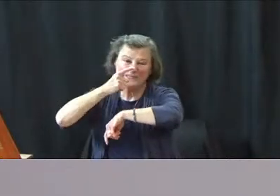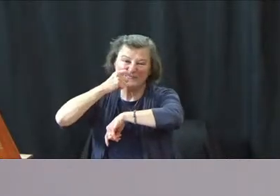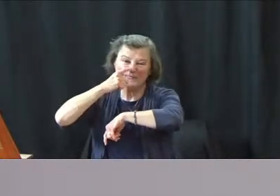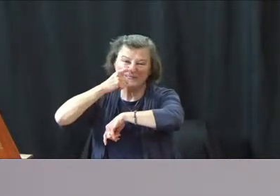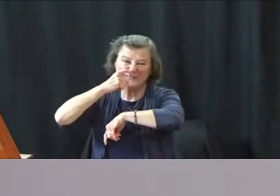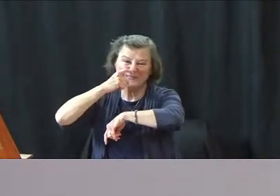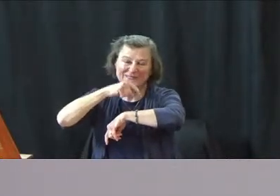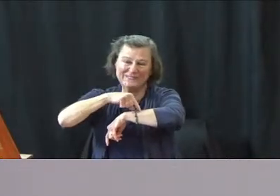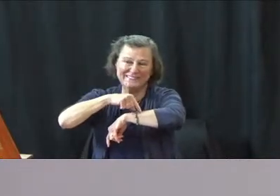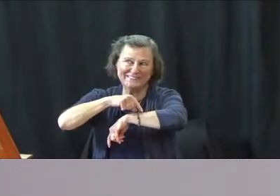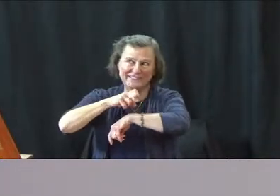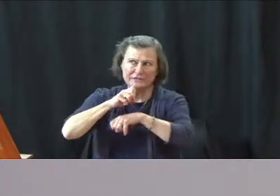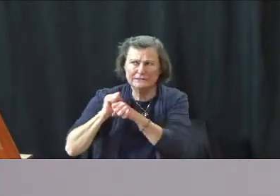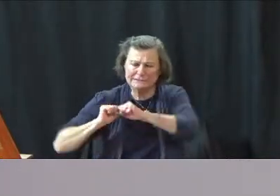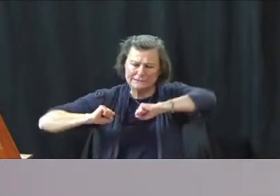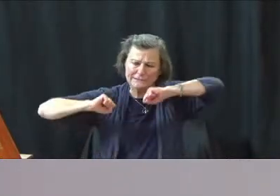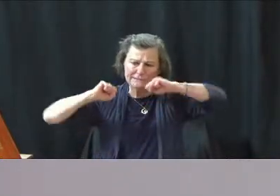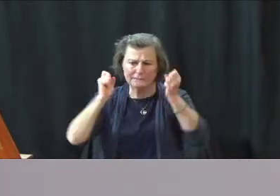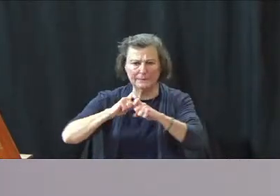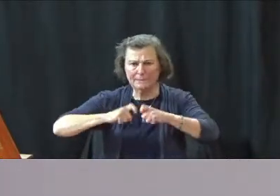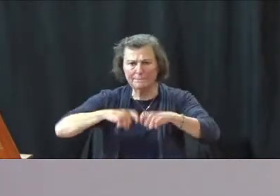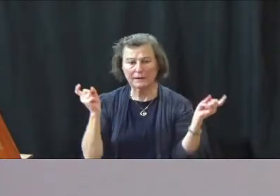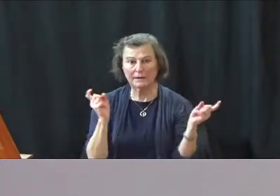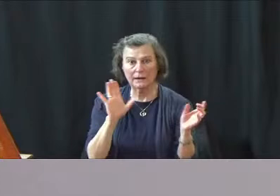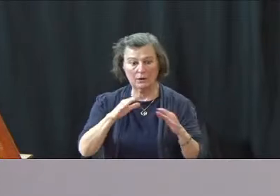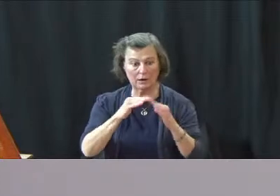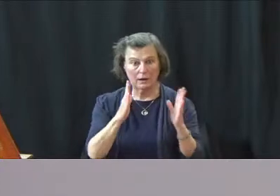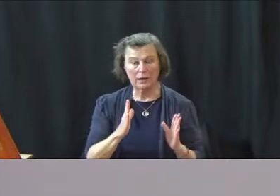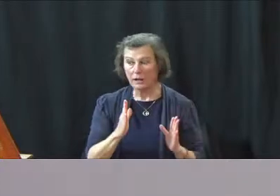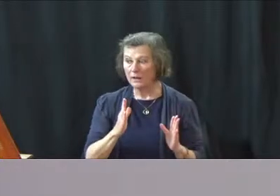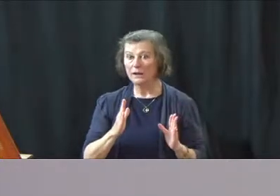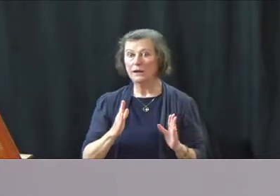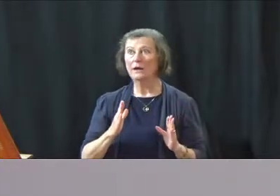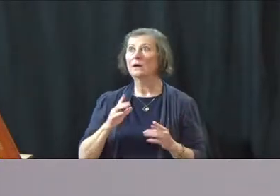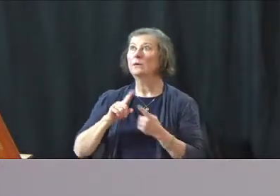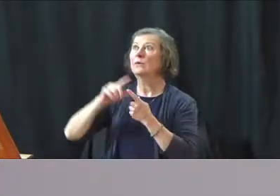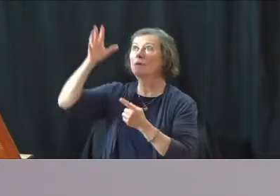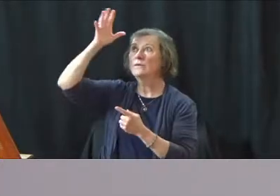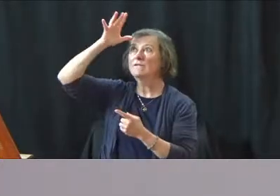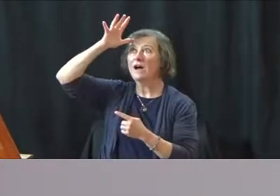She stretched, and cracked apart her house, then to Father Sun arose.